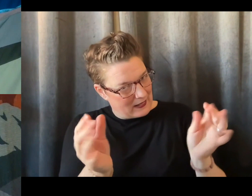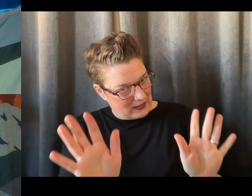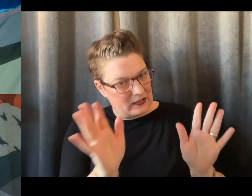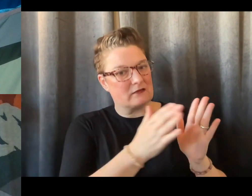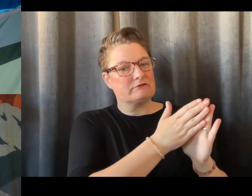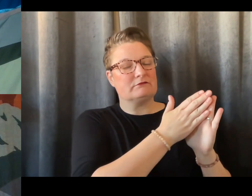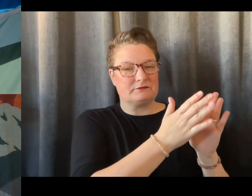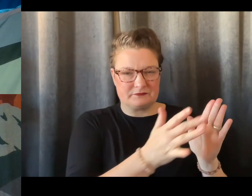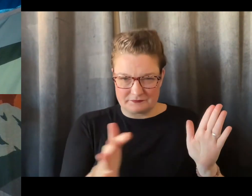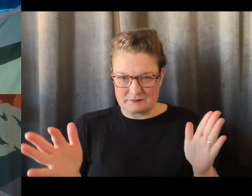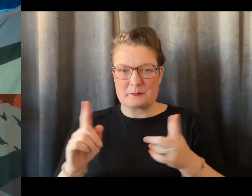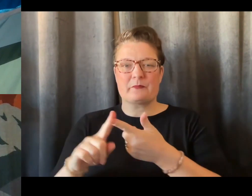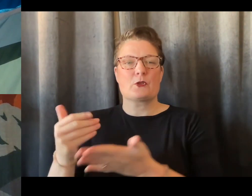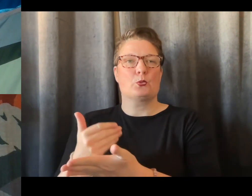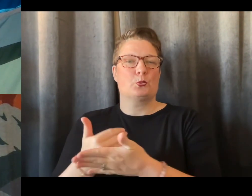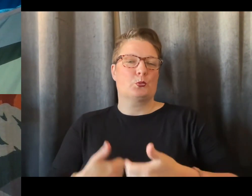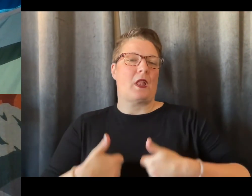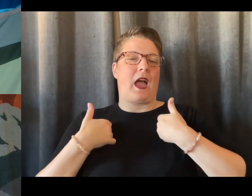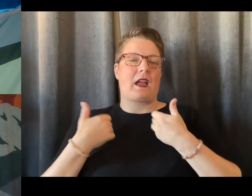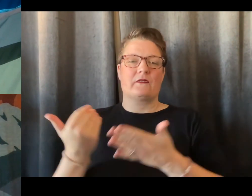life, new rebirth of Rosh Hashanah.